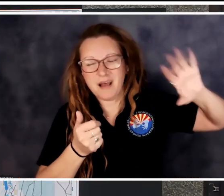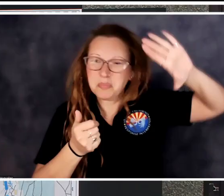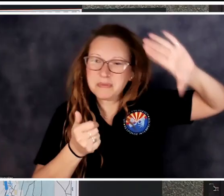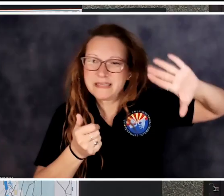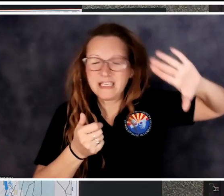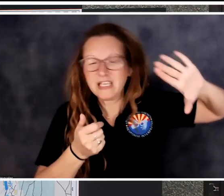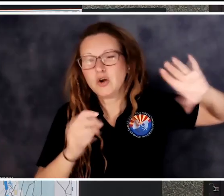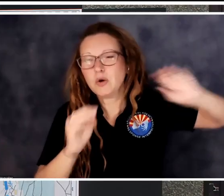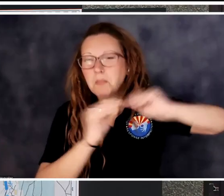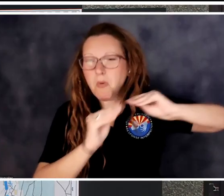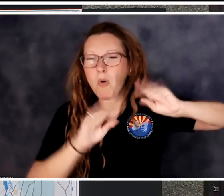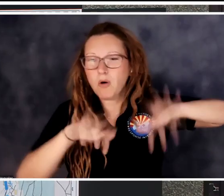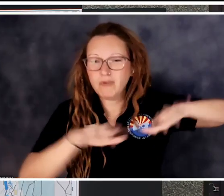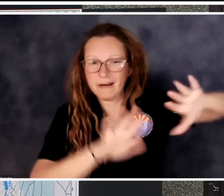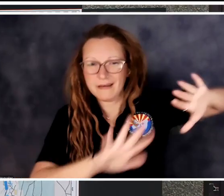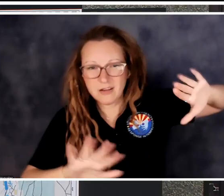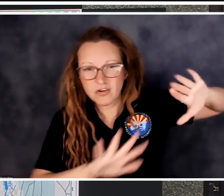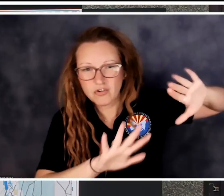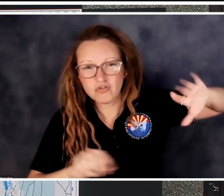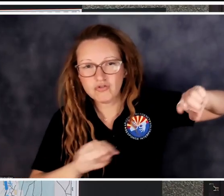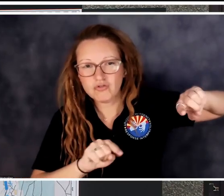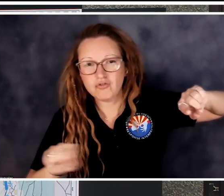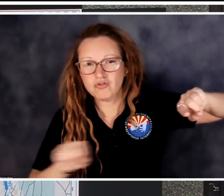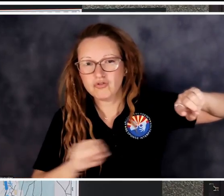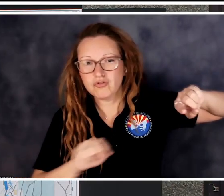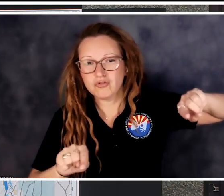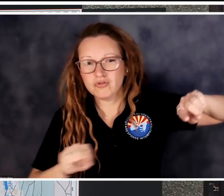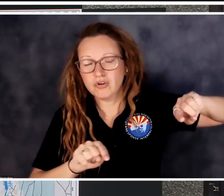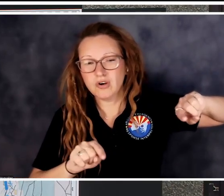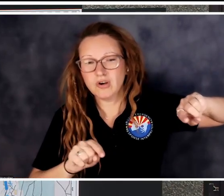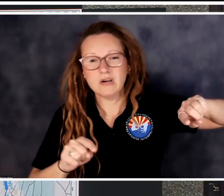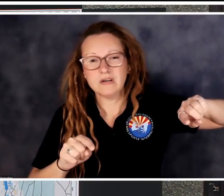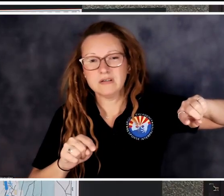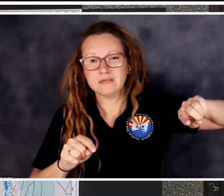not as much down here, we're up here, we are looking at,